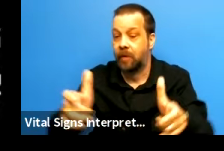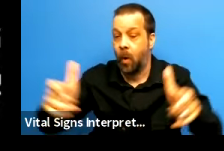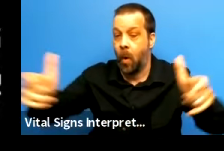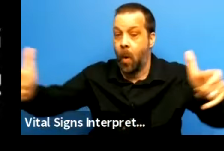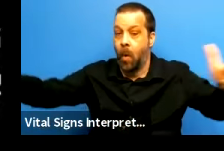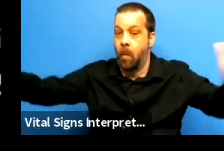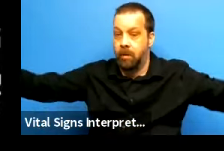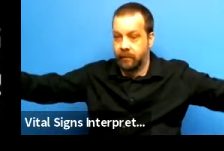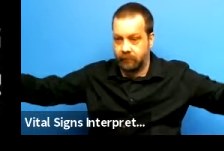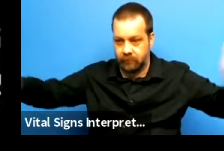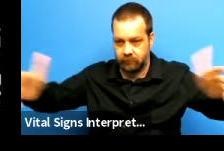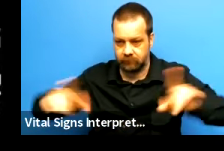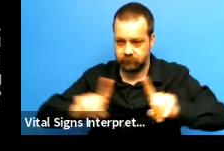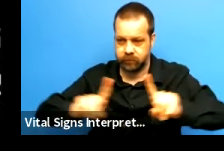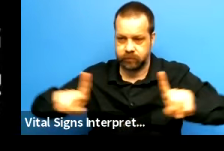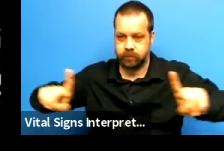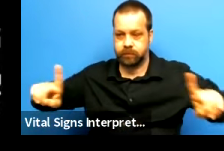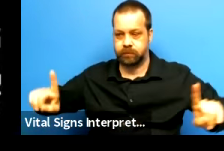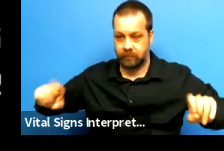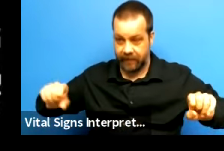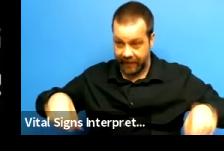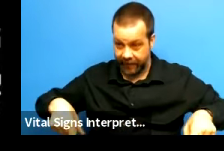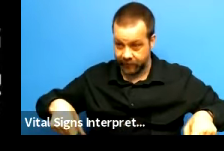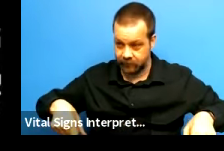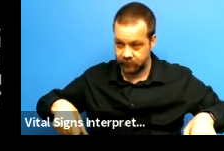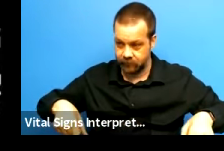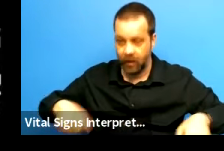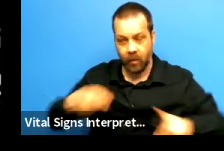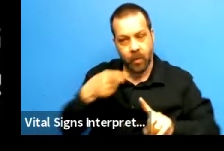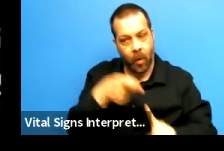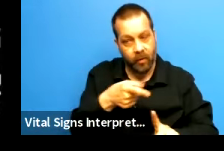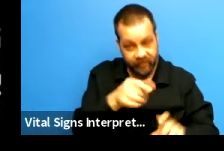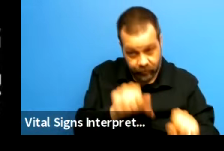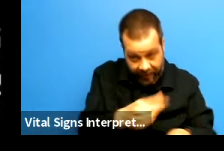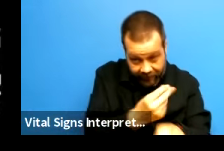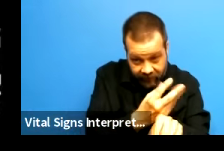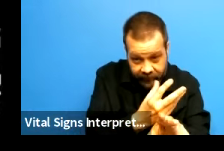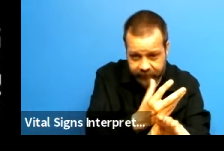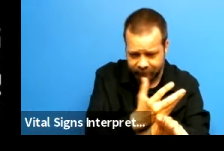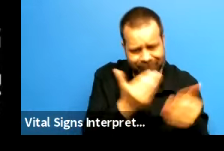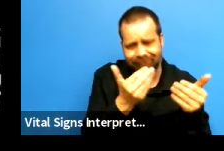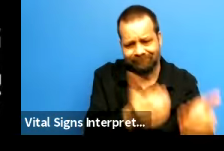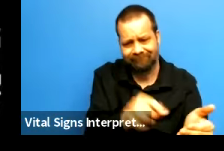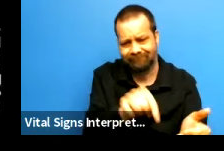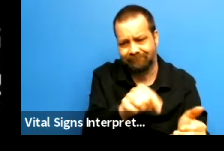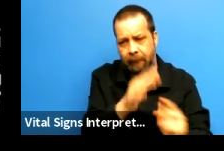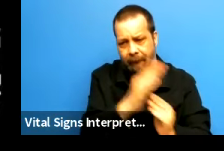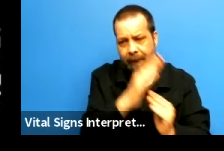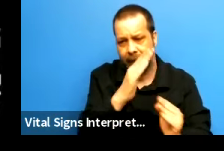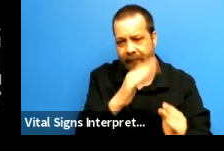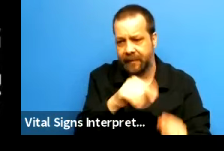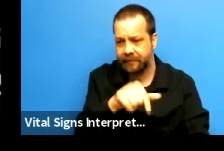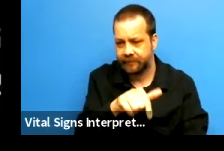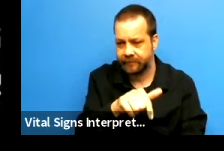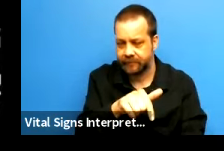The most important thing there is if you're able to be virtual, make that happen. If not, think about the space.